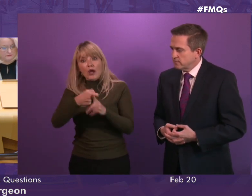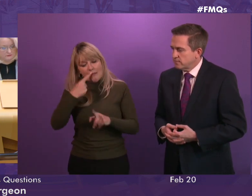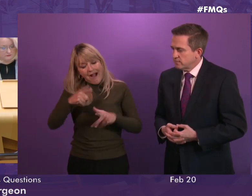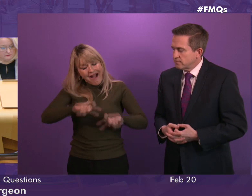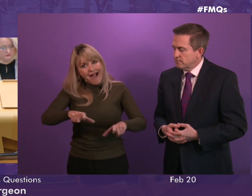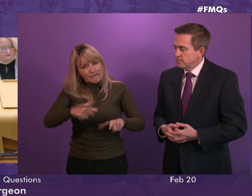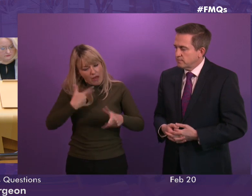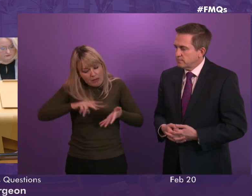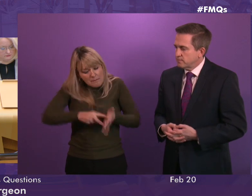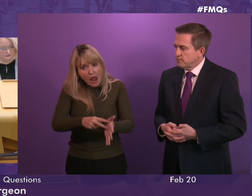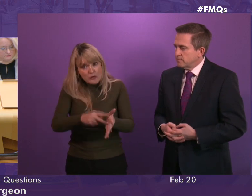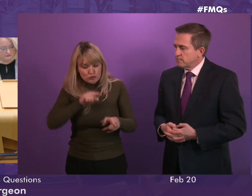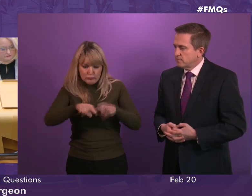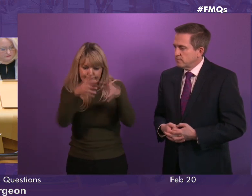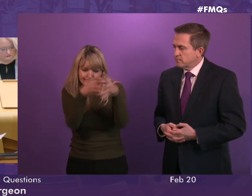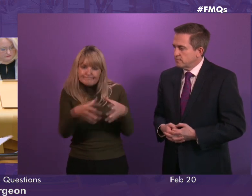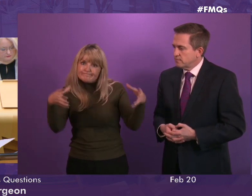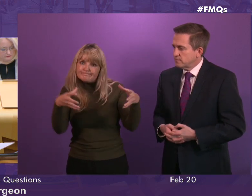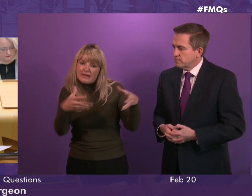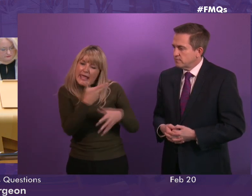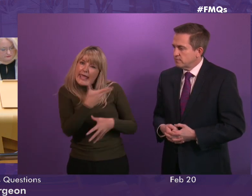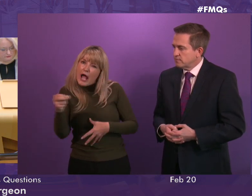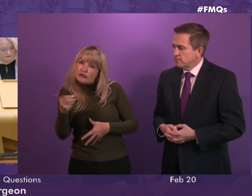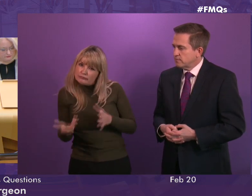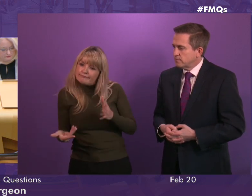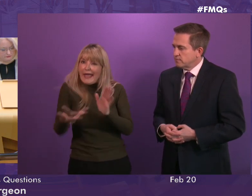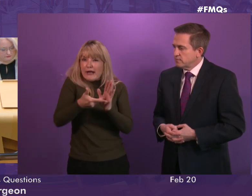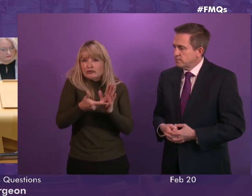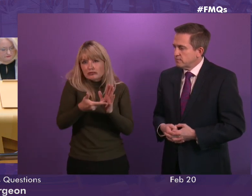number by at least 800 over the next few years.